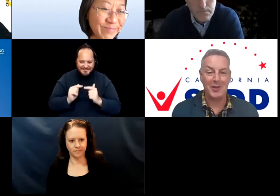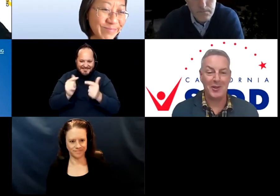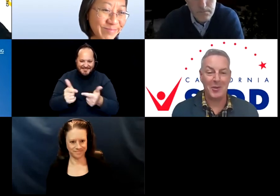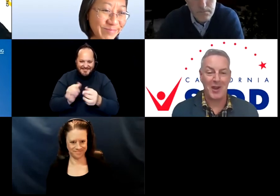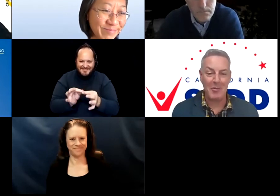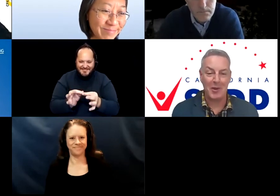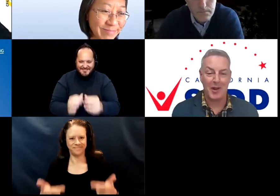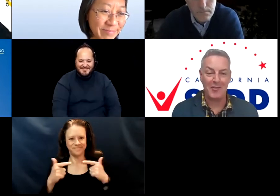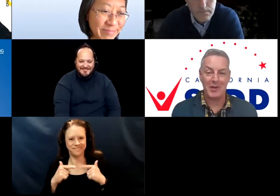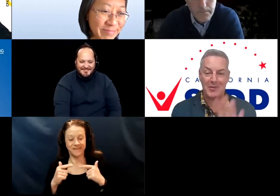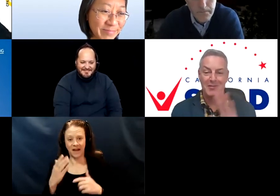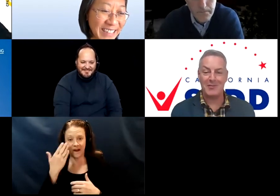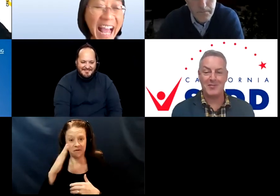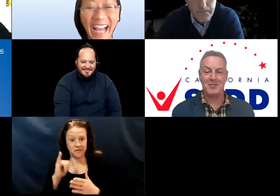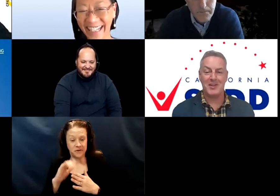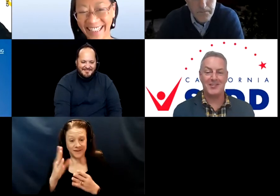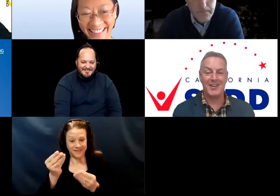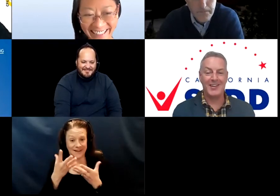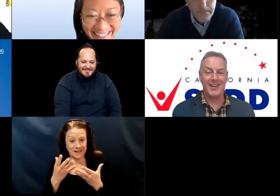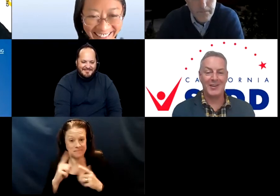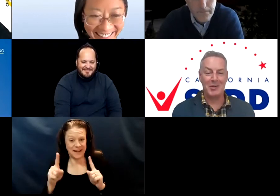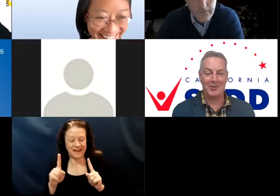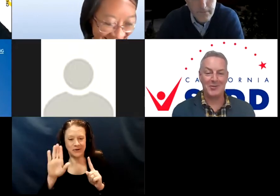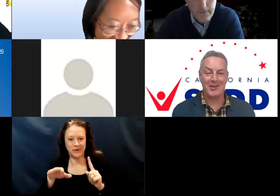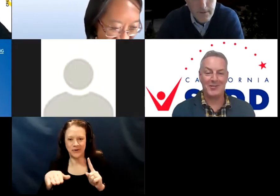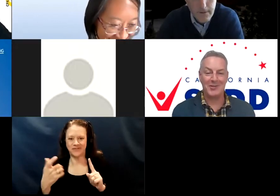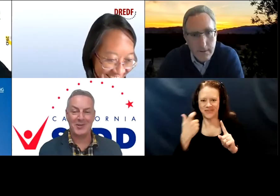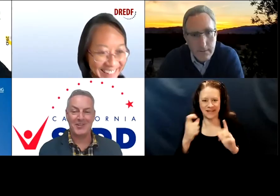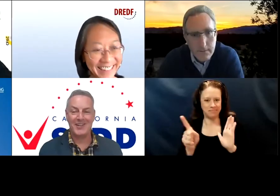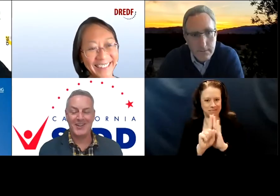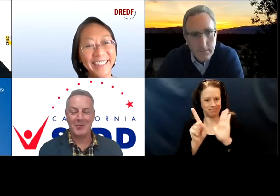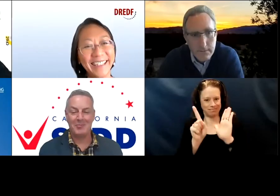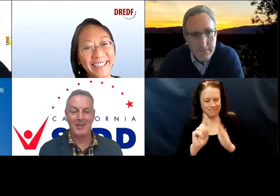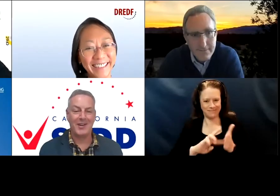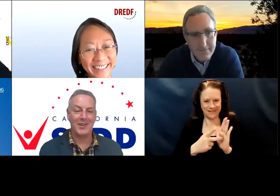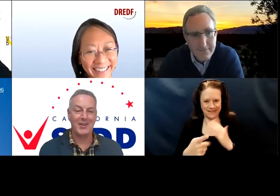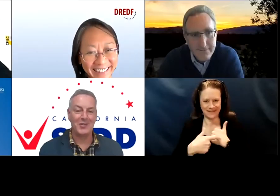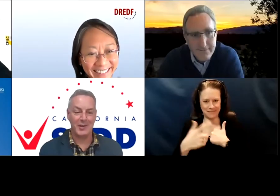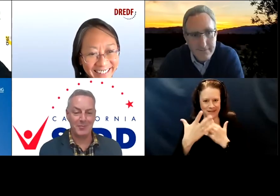that our timer went off, but I was given five minutes and the bell just went off. So thank you, Sylvia.